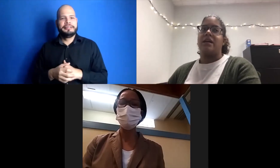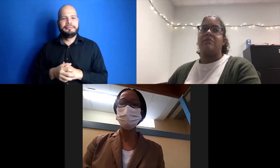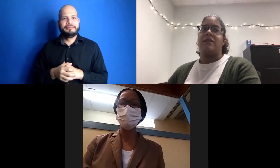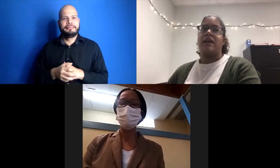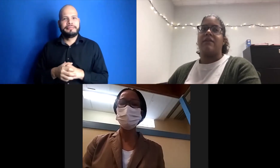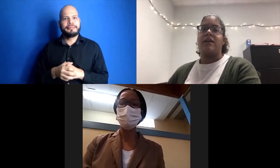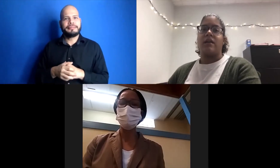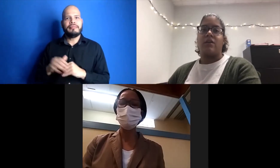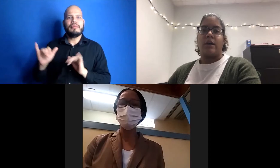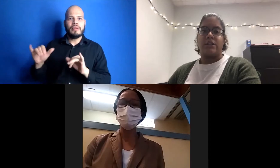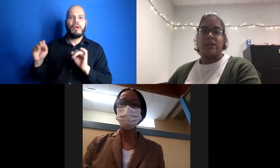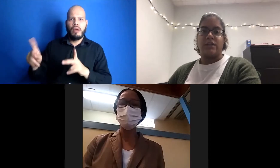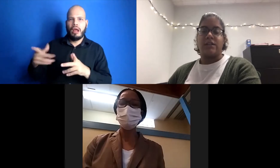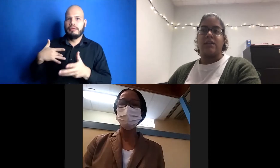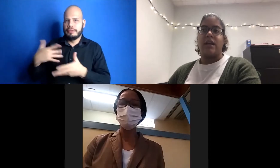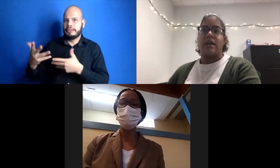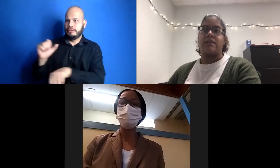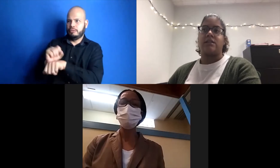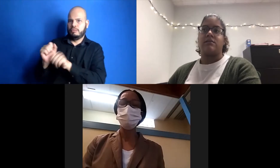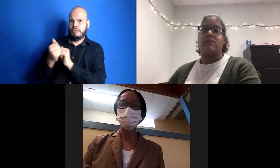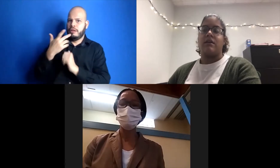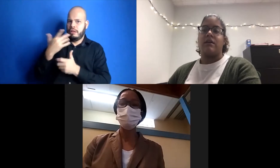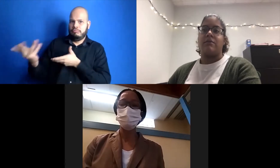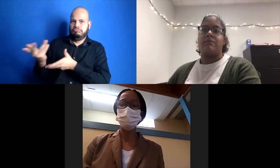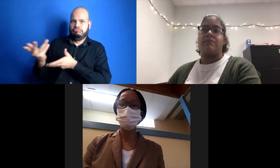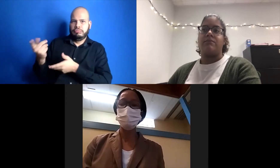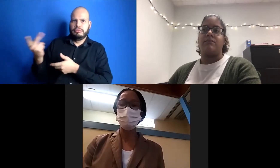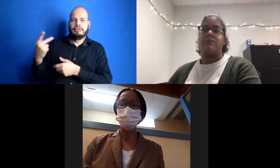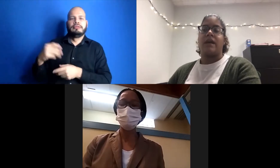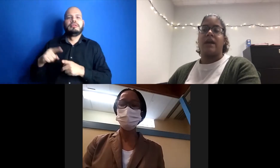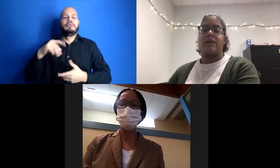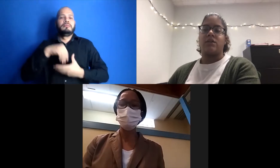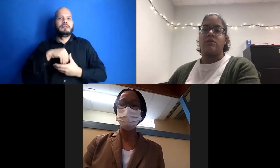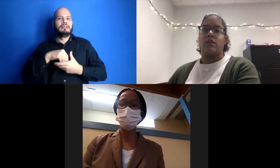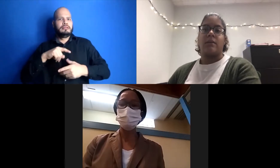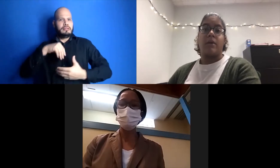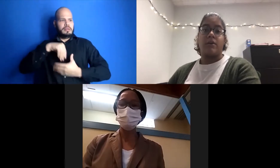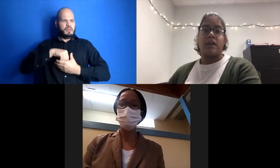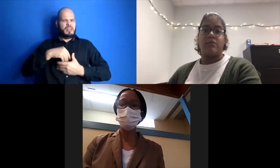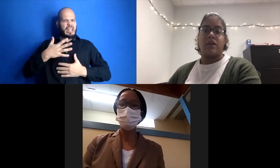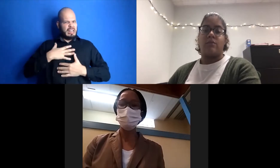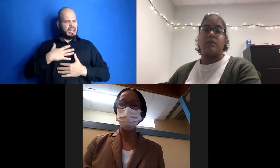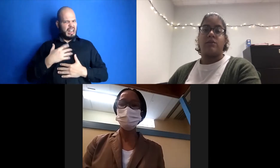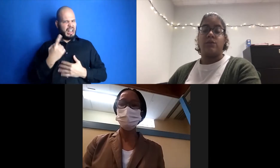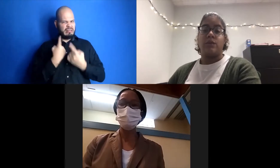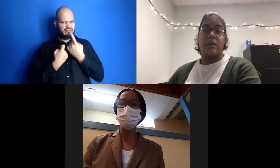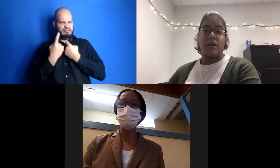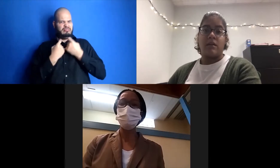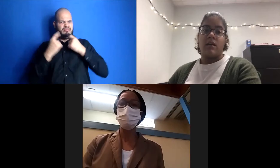like I've had a lot of questions asked um like I actually work at a part-time job with Lululemon